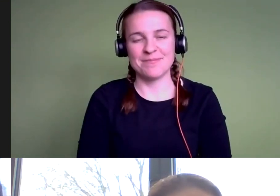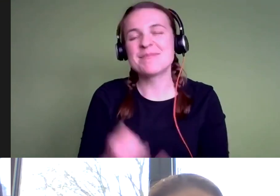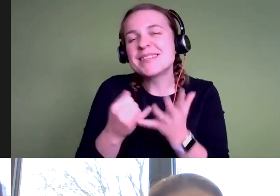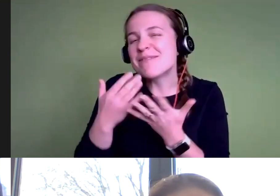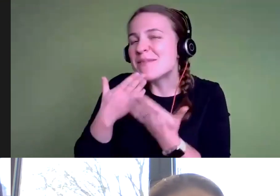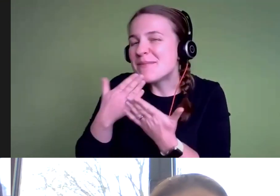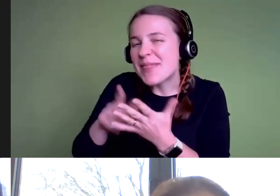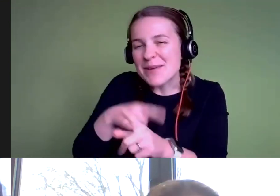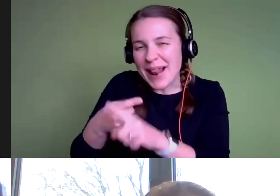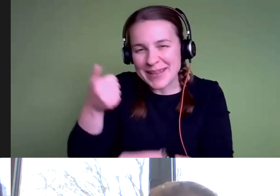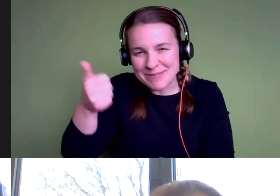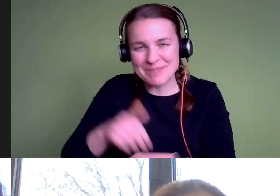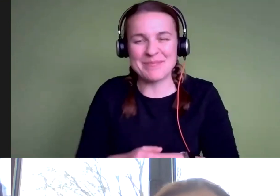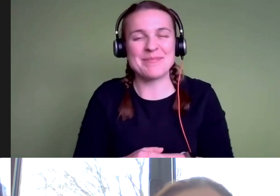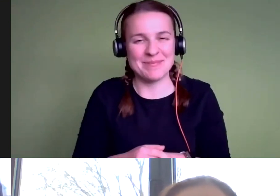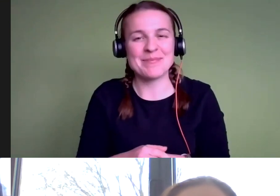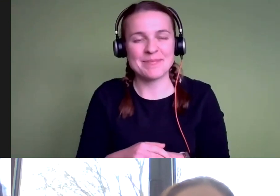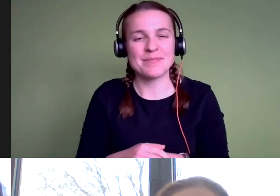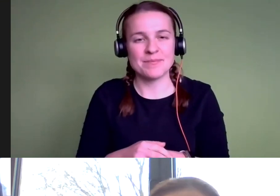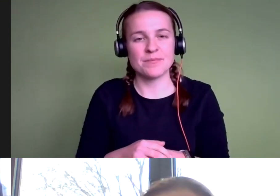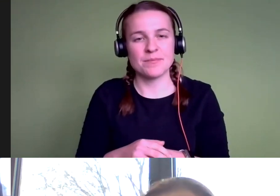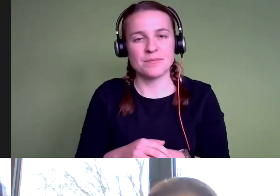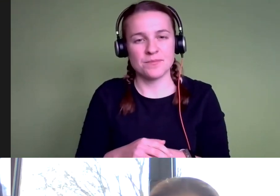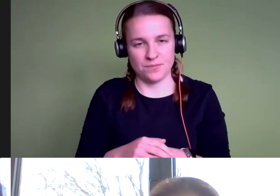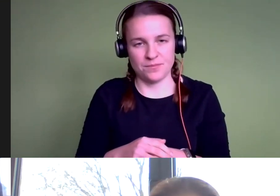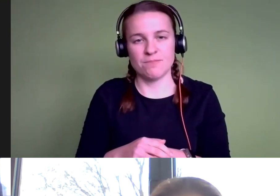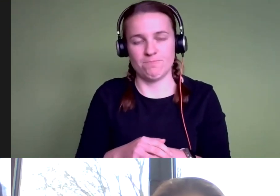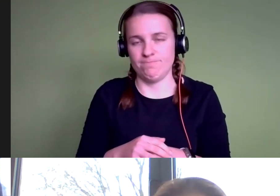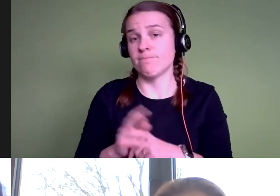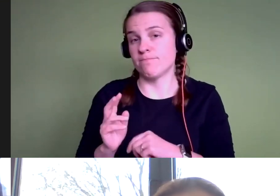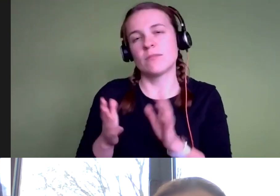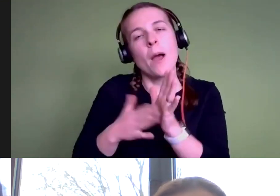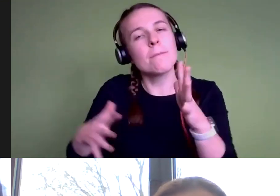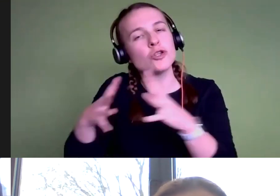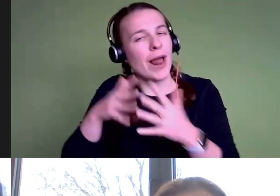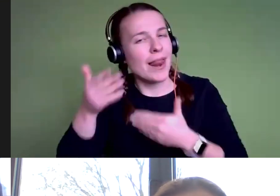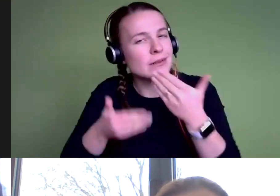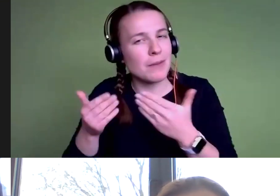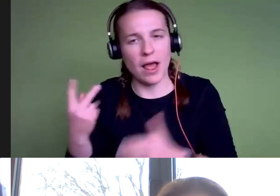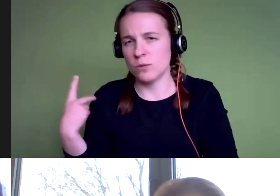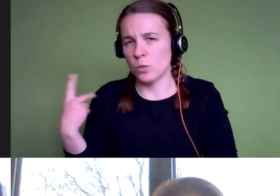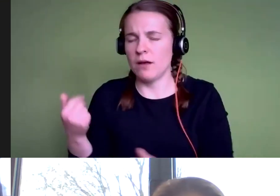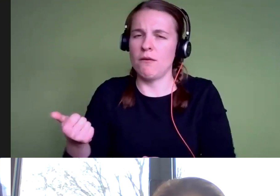garden window, looking out onto my winter garden and I have my Christmas tree up already! STEPHANIE TYRELL: Thank